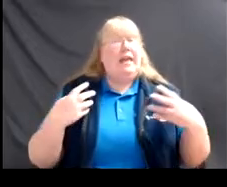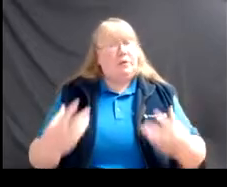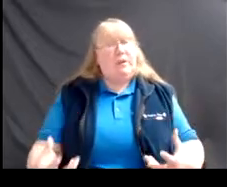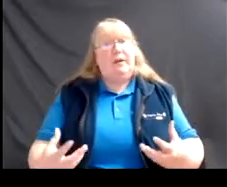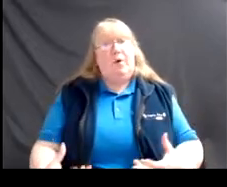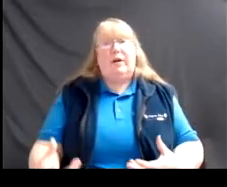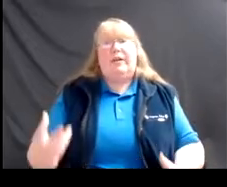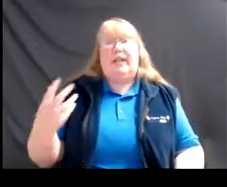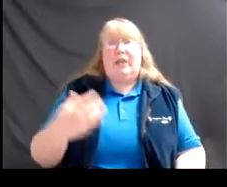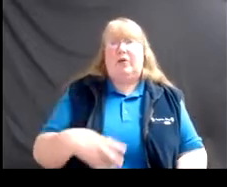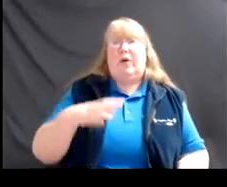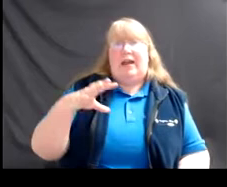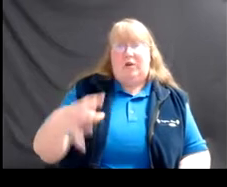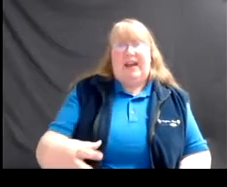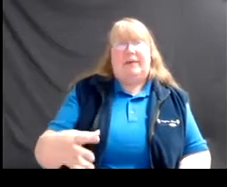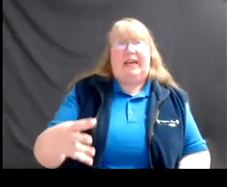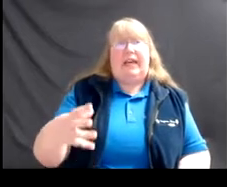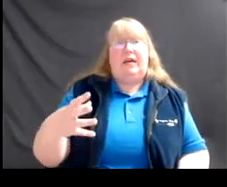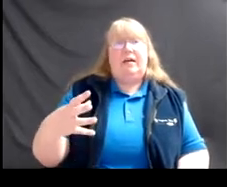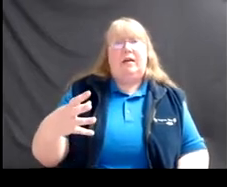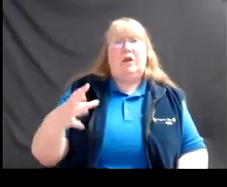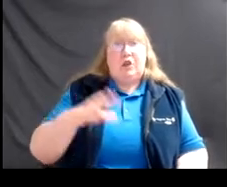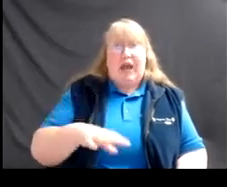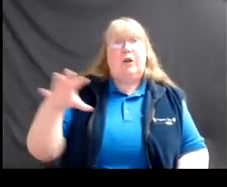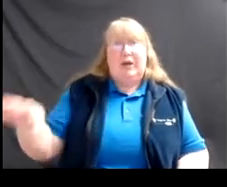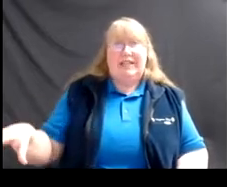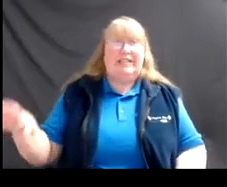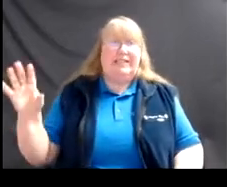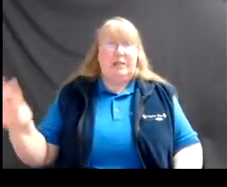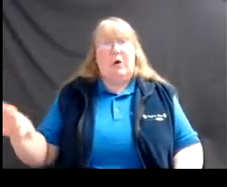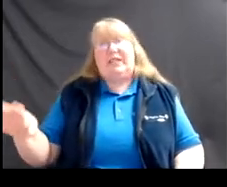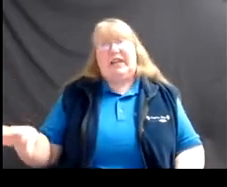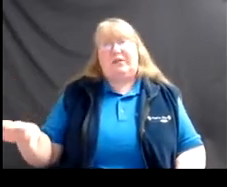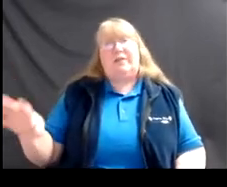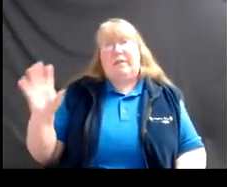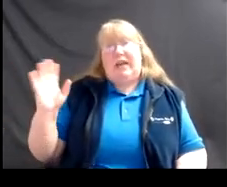It's really important that you and your family check your existing smoke detectors and make